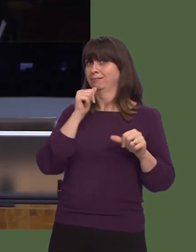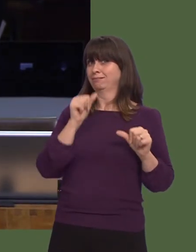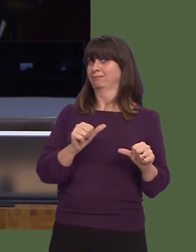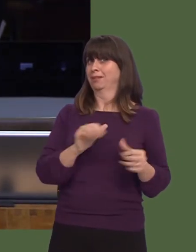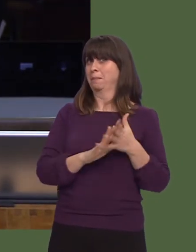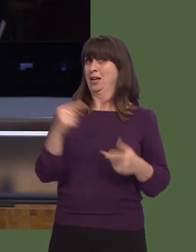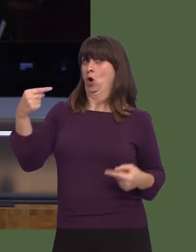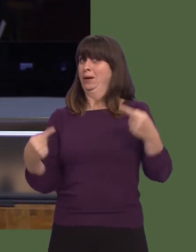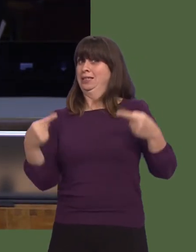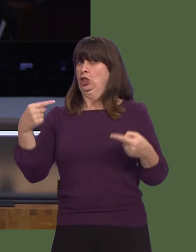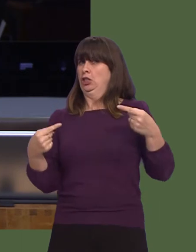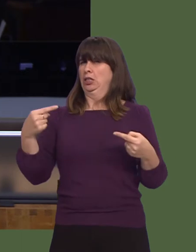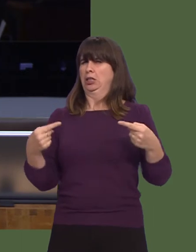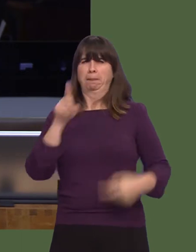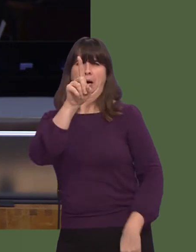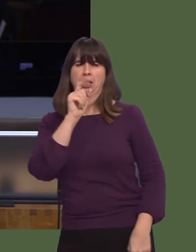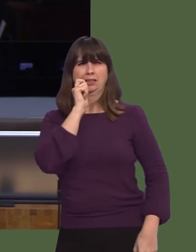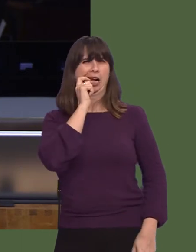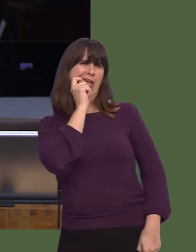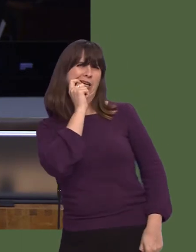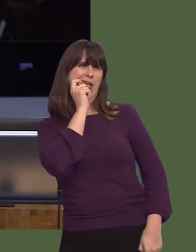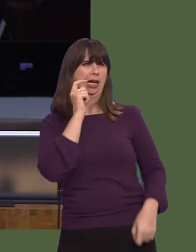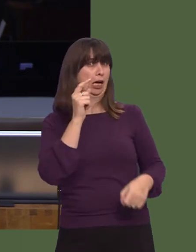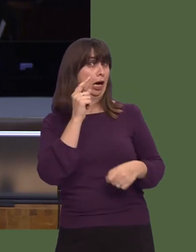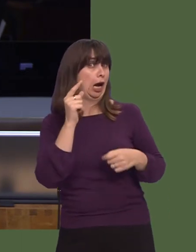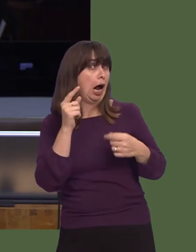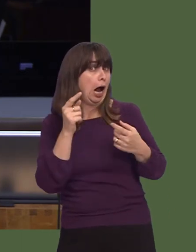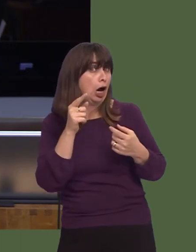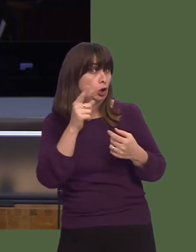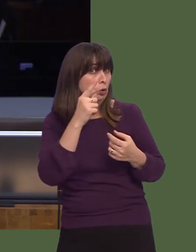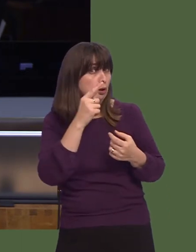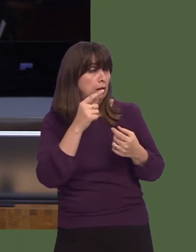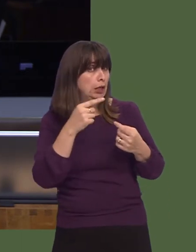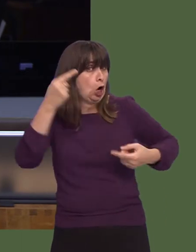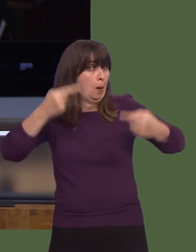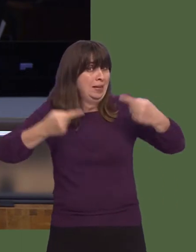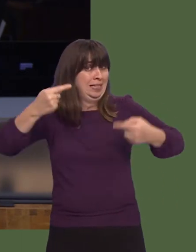the First Minister explain to me how it is that he can reconcile his views on air passenger